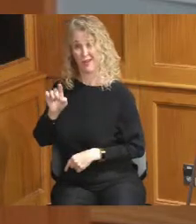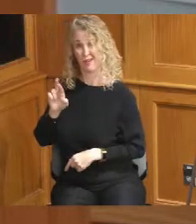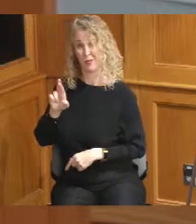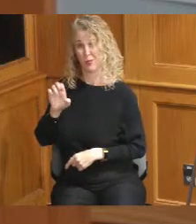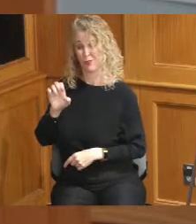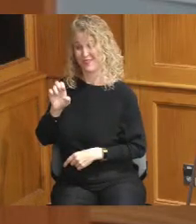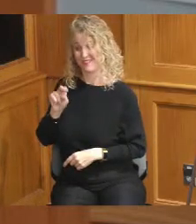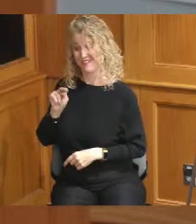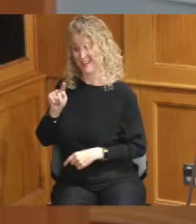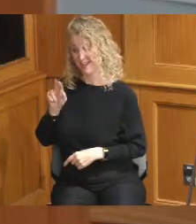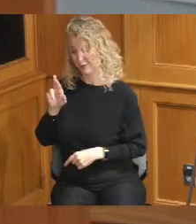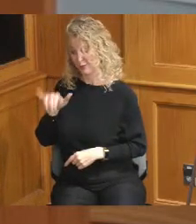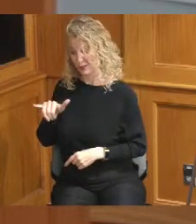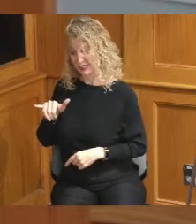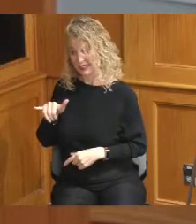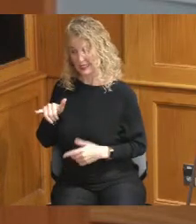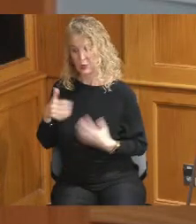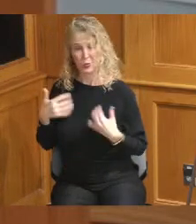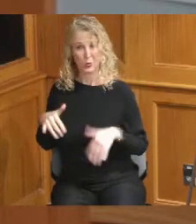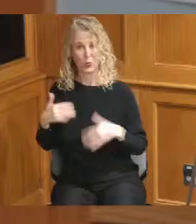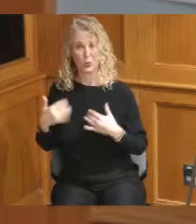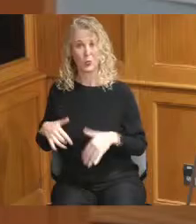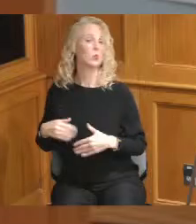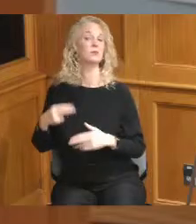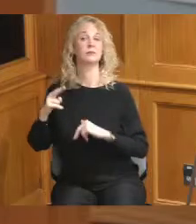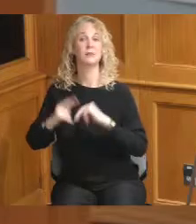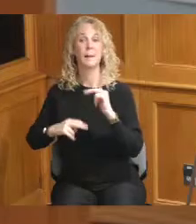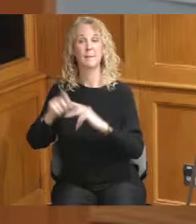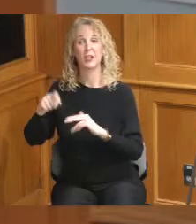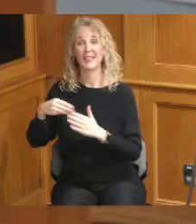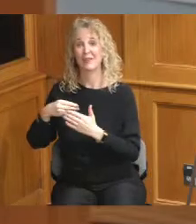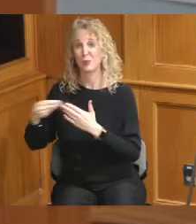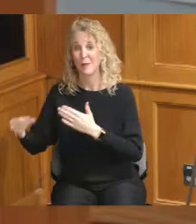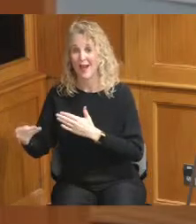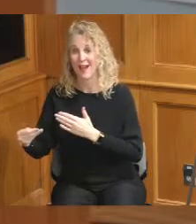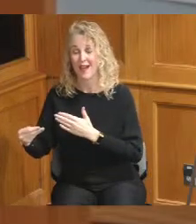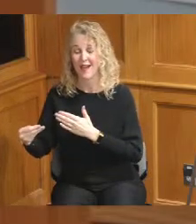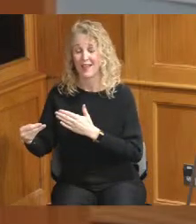providing the funds to just to buy something and then not knowing yet until the purchase